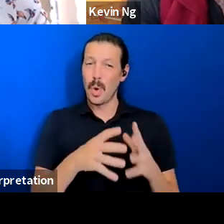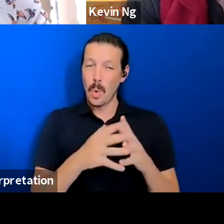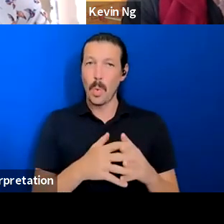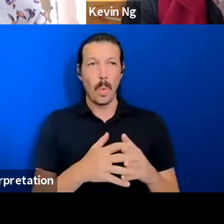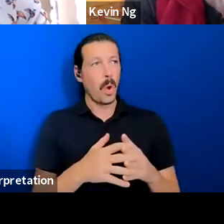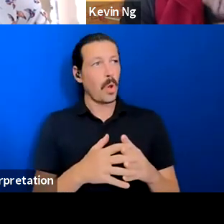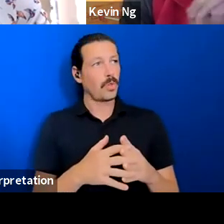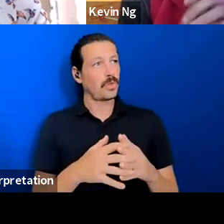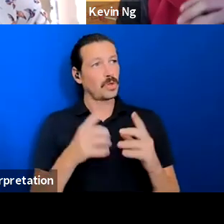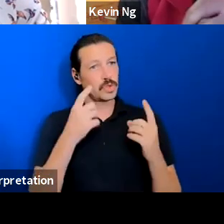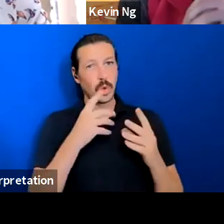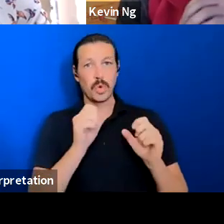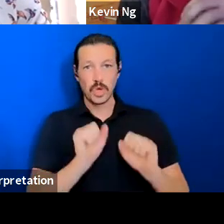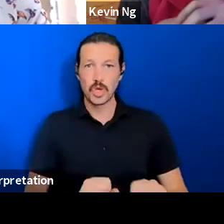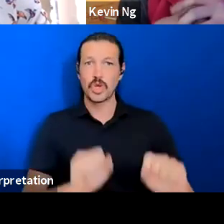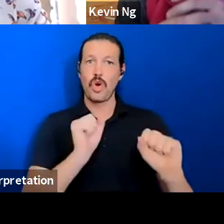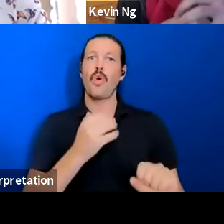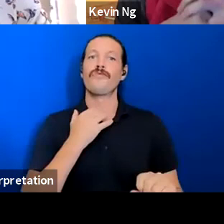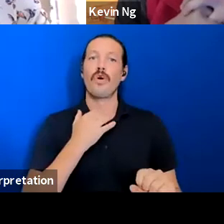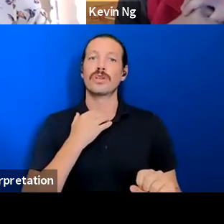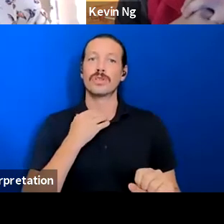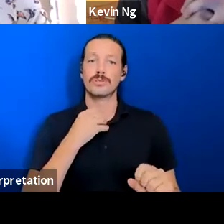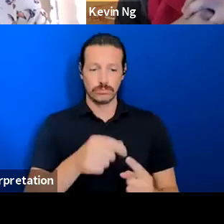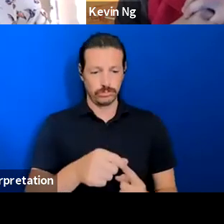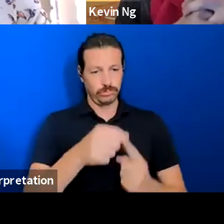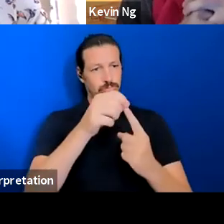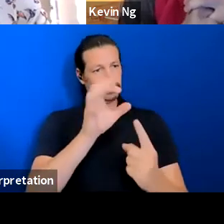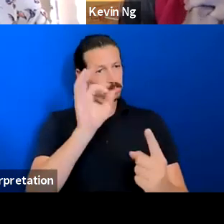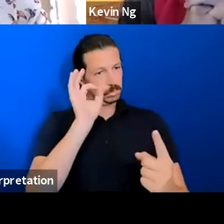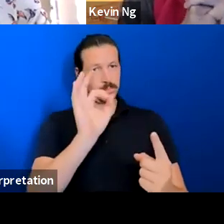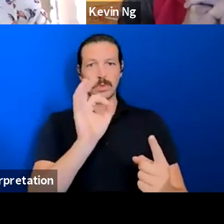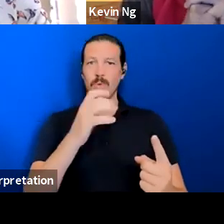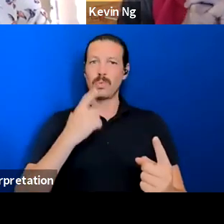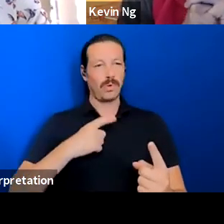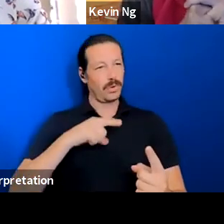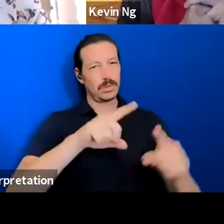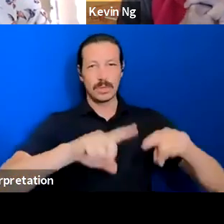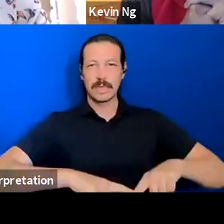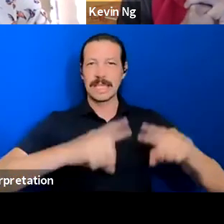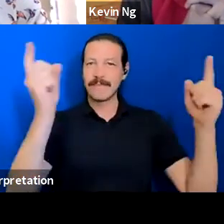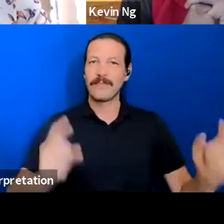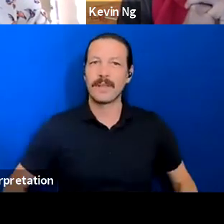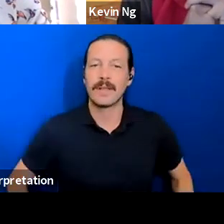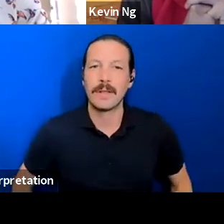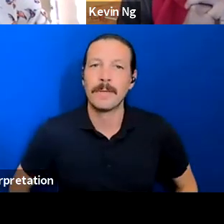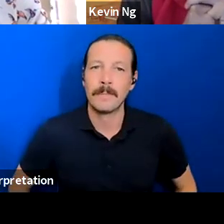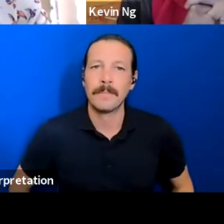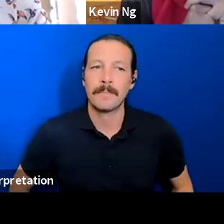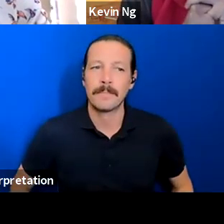shine through when the assessment officers are putting together the pool, it's a broad spread,